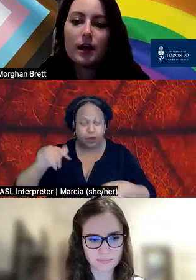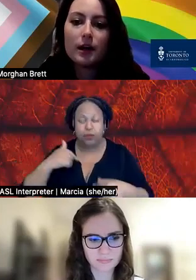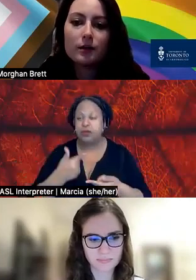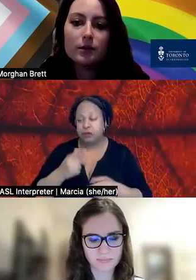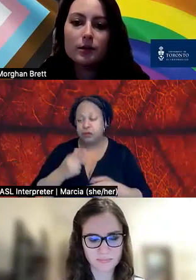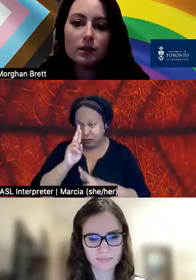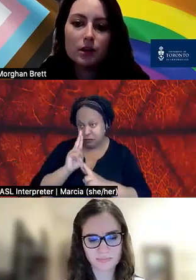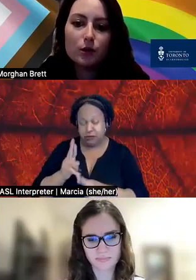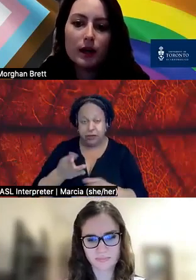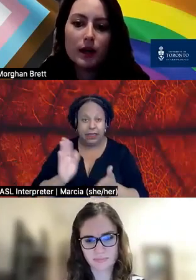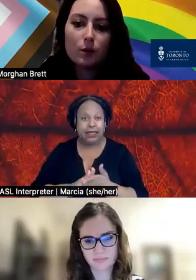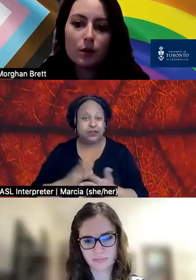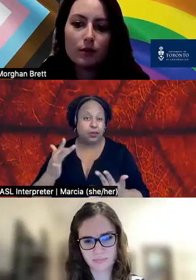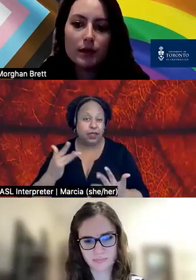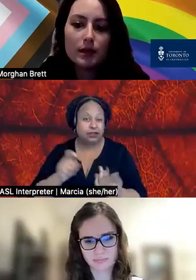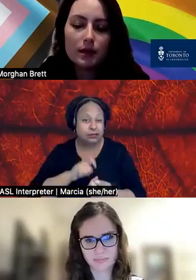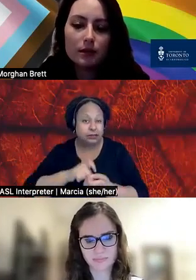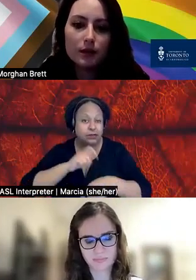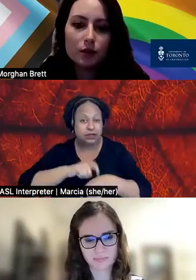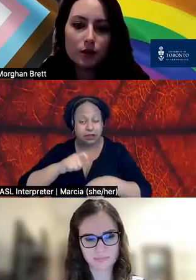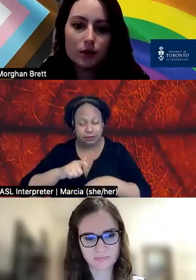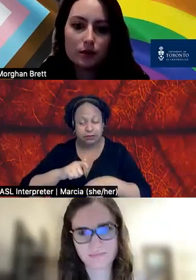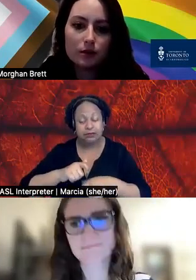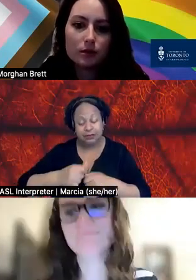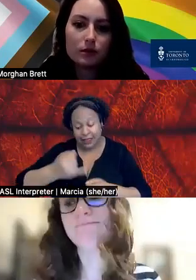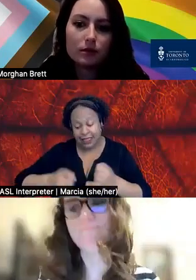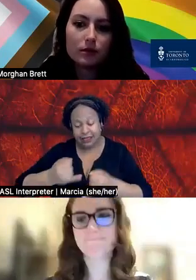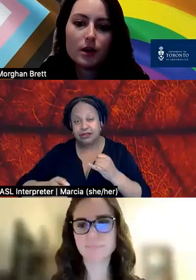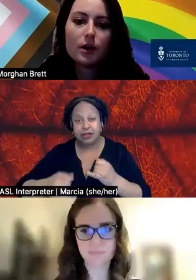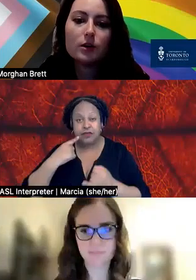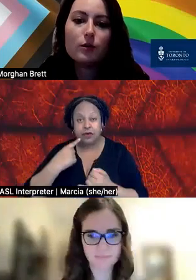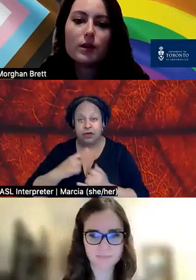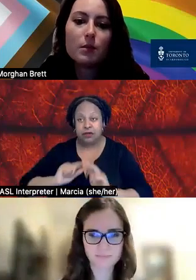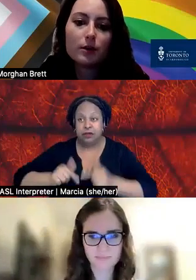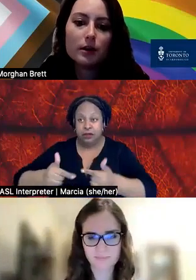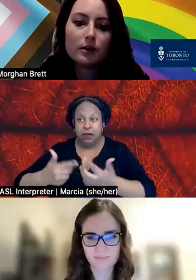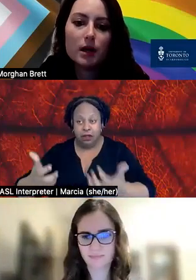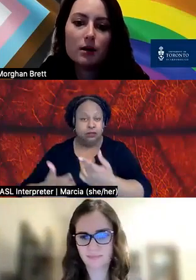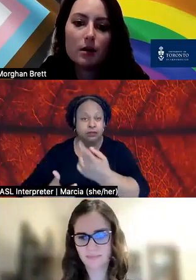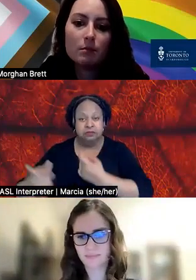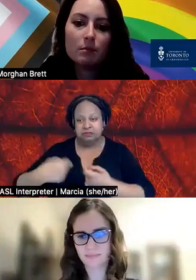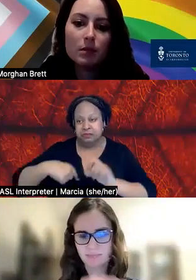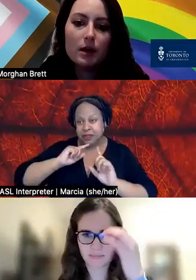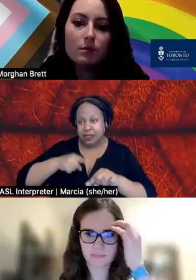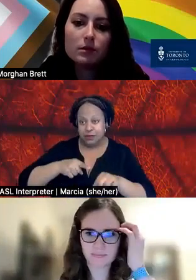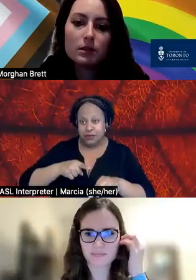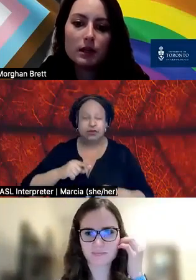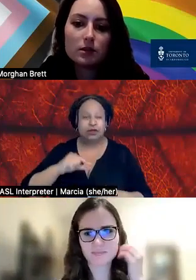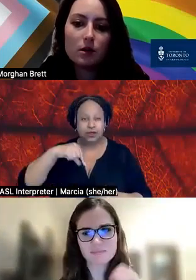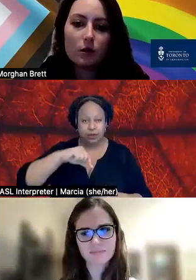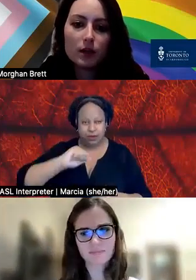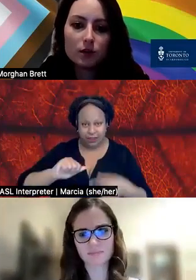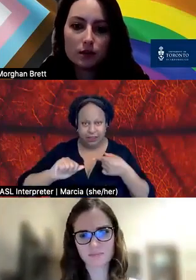Either using the Q&A or raise hand feature. Note that moderators may not be able to get to all questions.